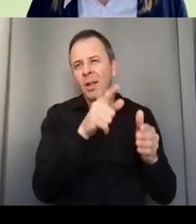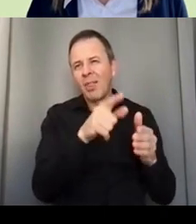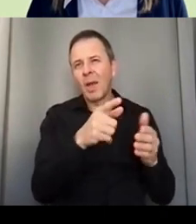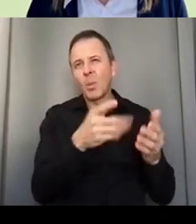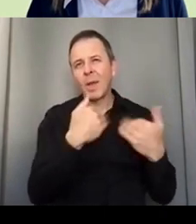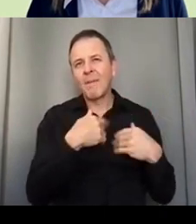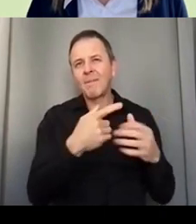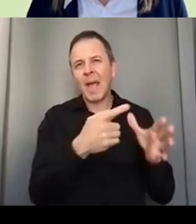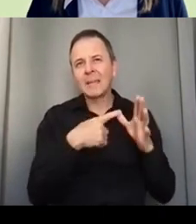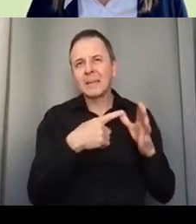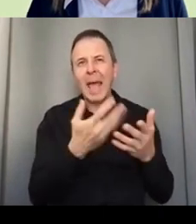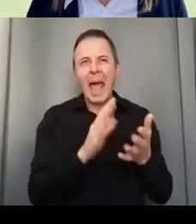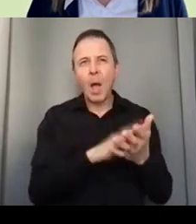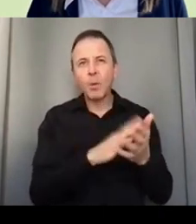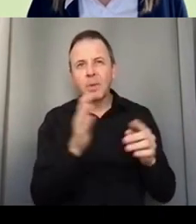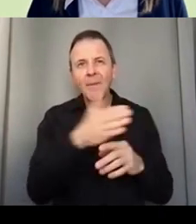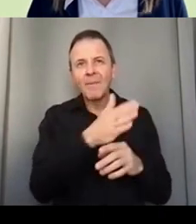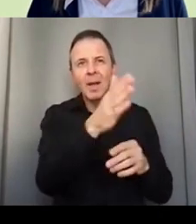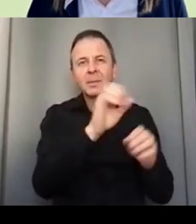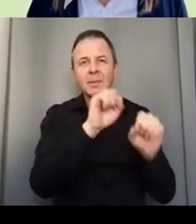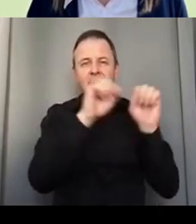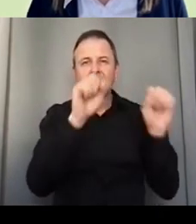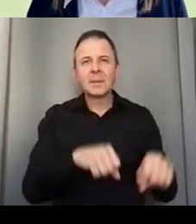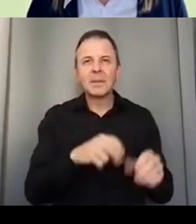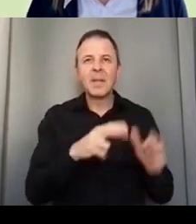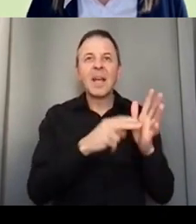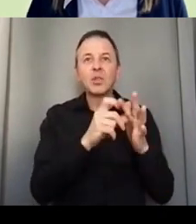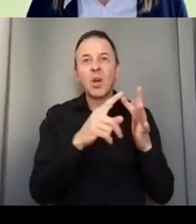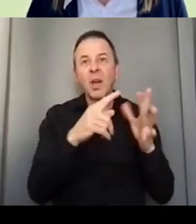systems like the NDIS are forever changing and there will be times when